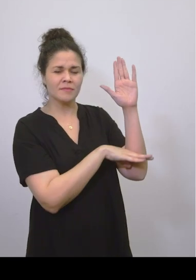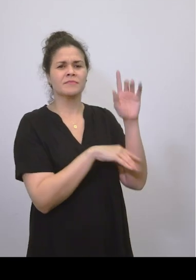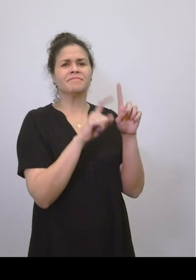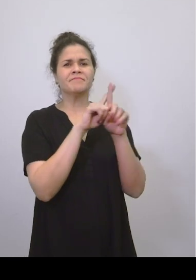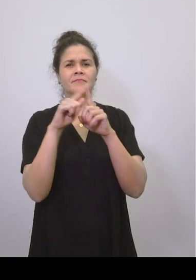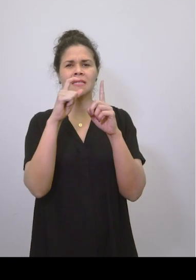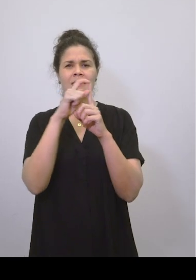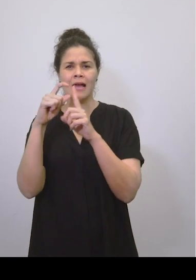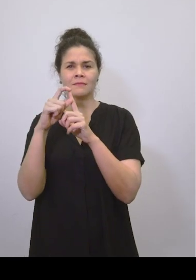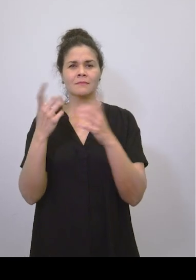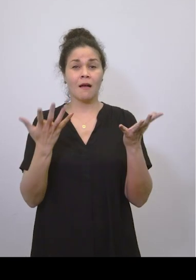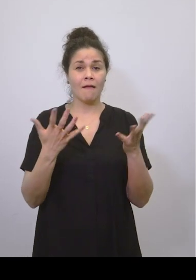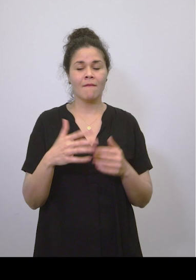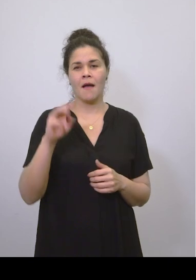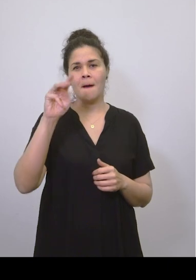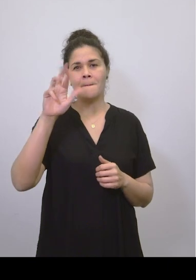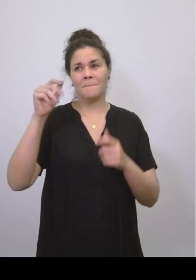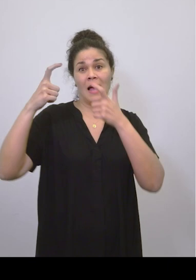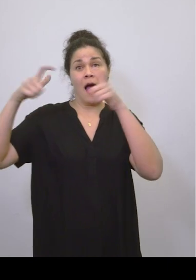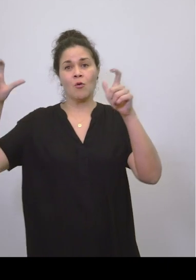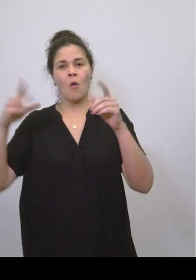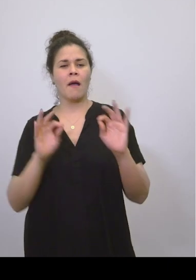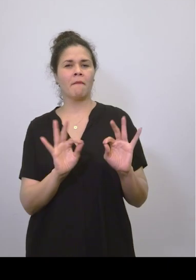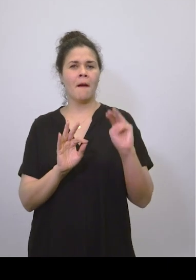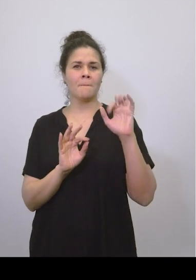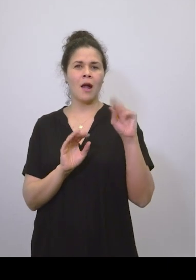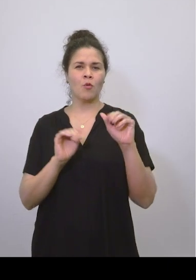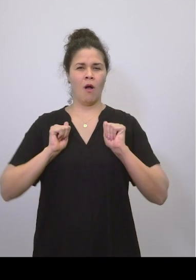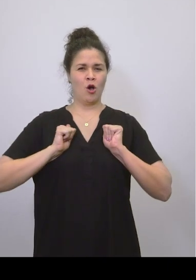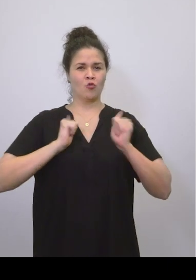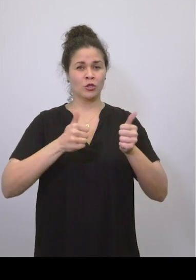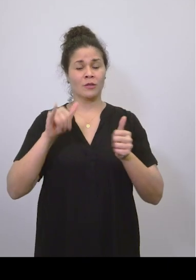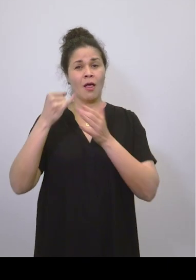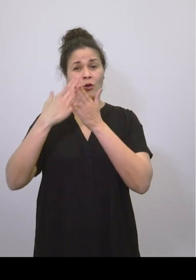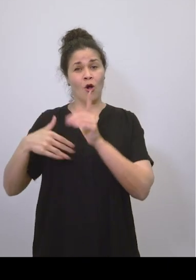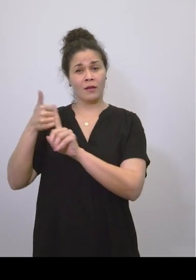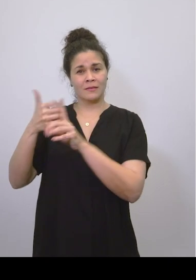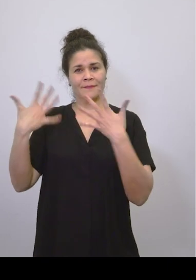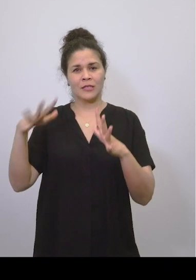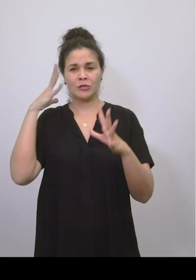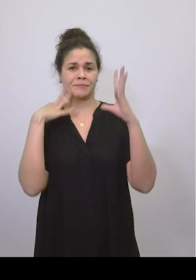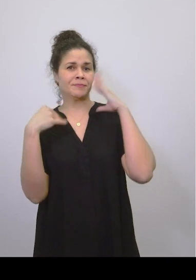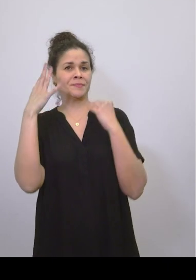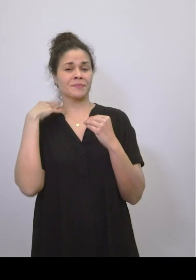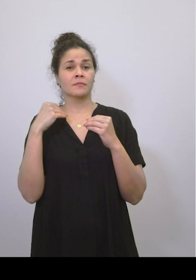with a running transcription of macro- and microaggressions experienced by Piper—